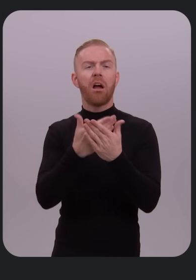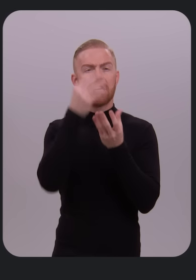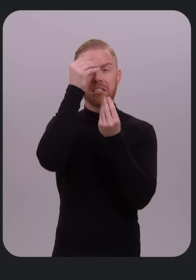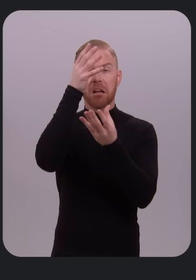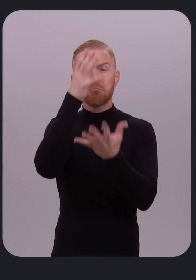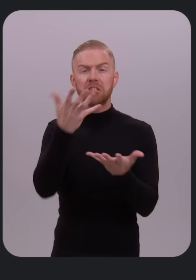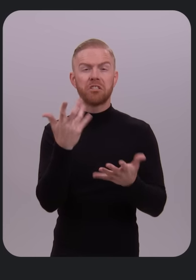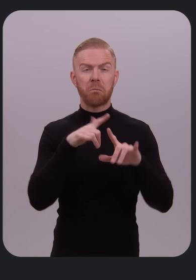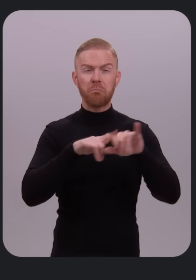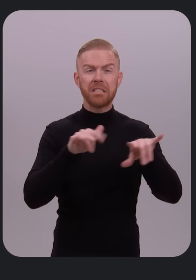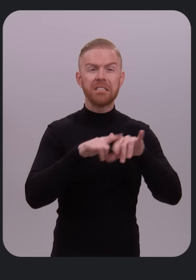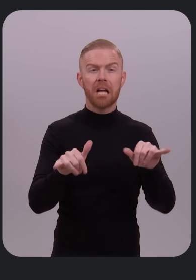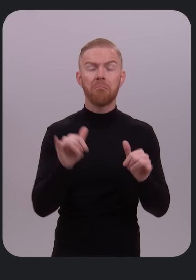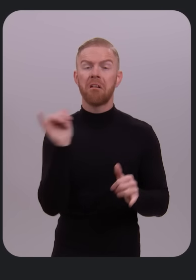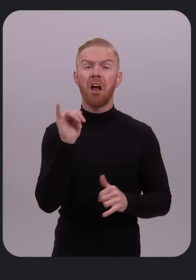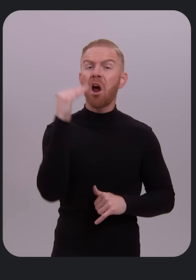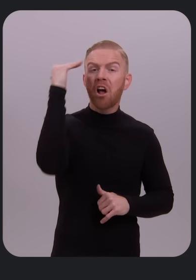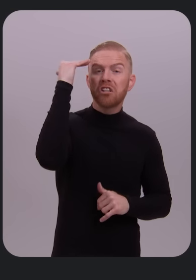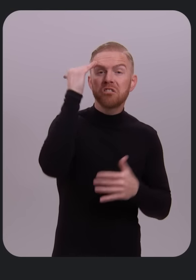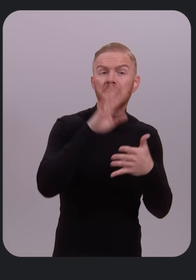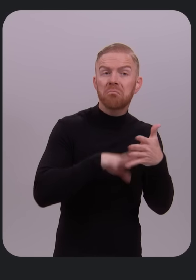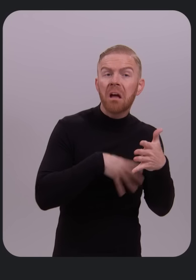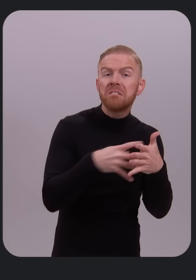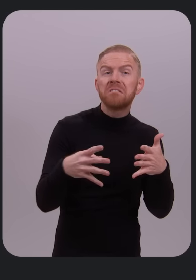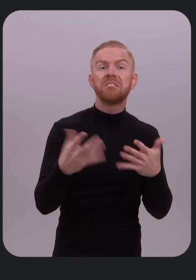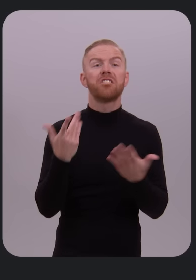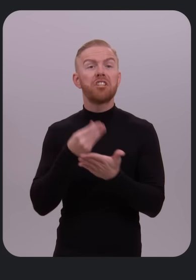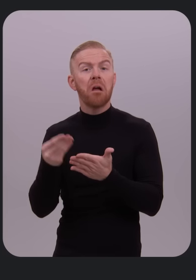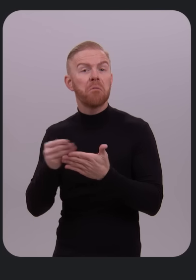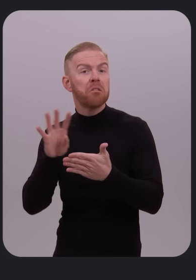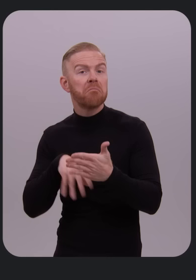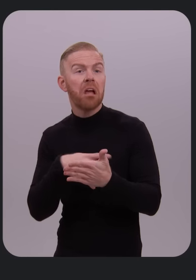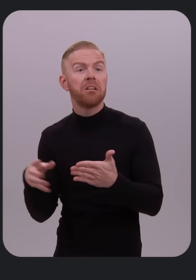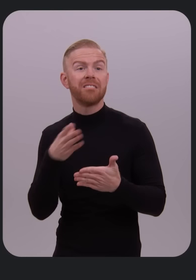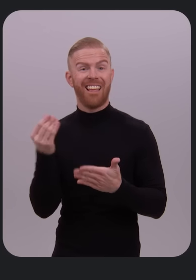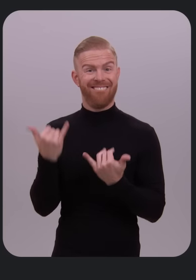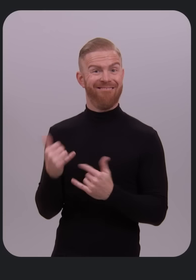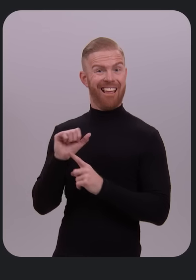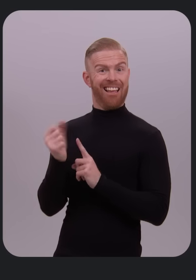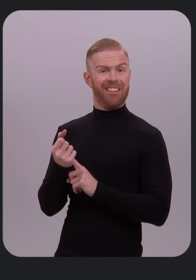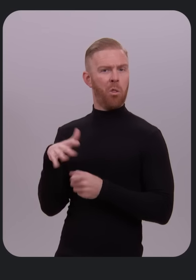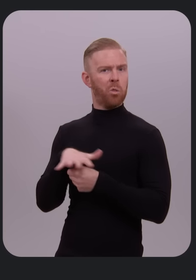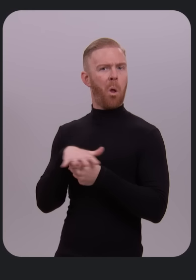like the knowledge graph, the shopping graph, and in this case, local data, including